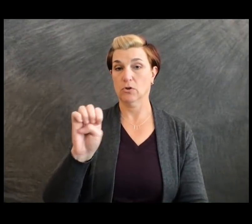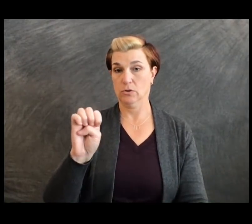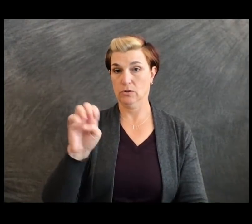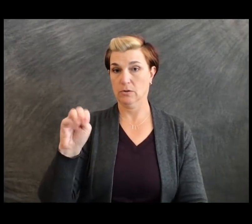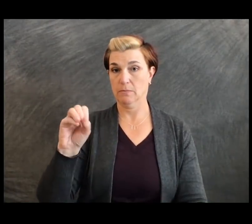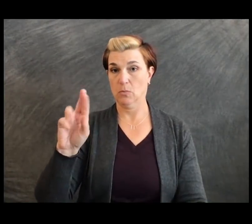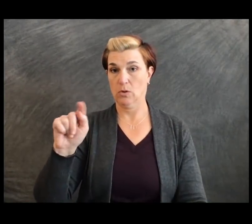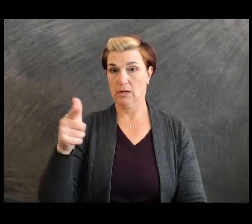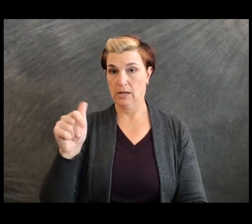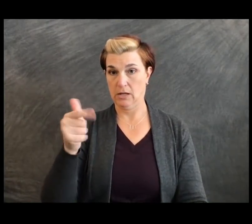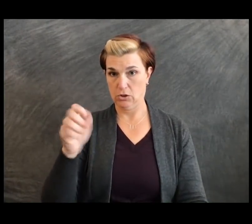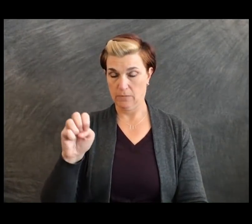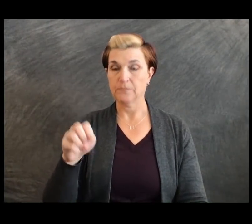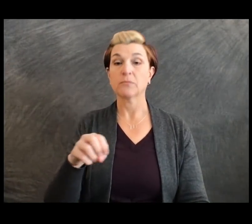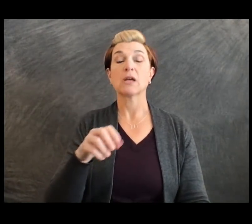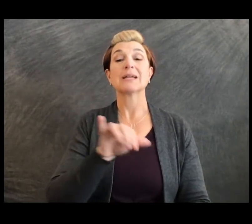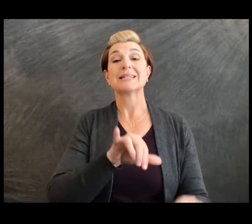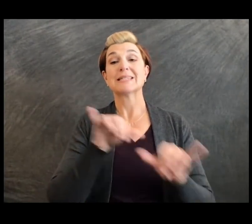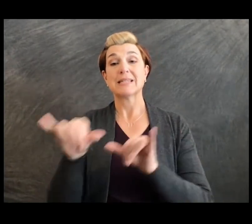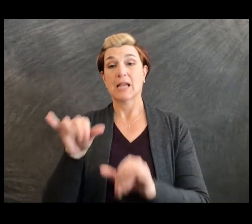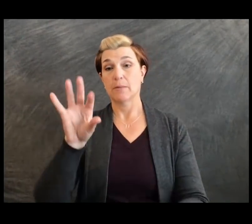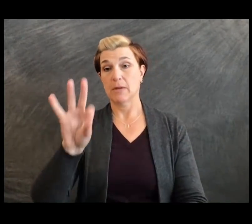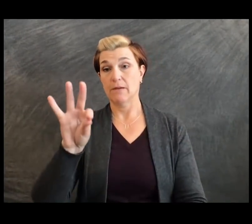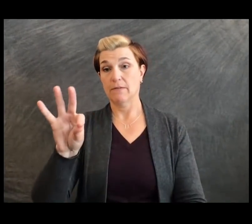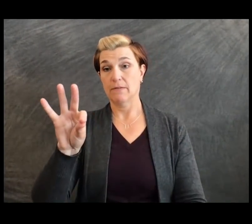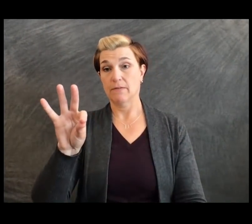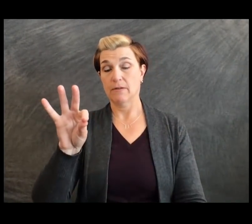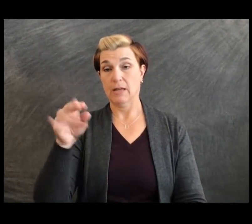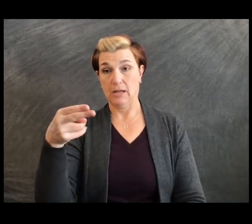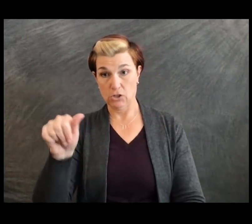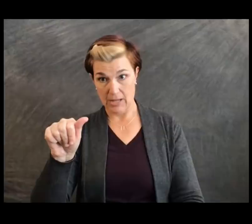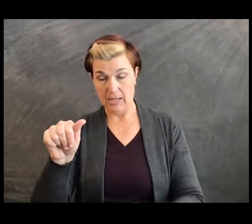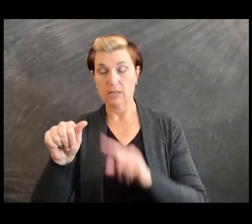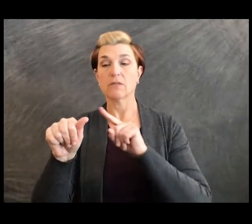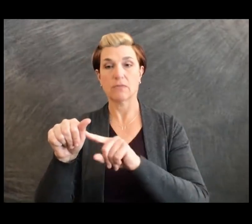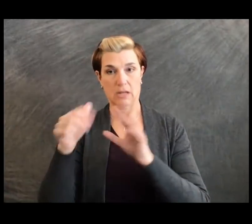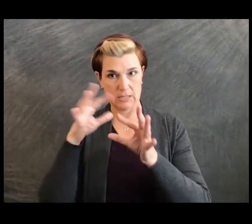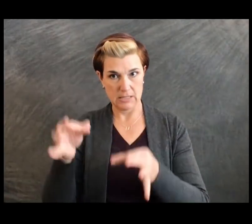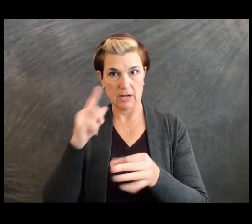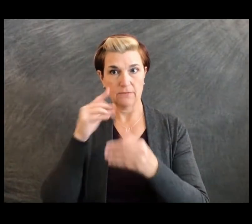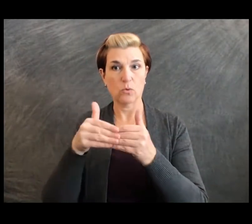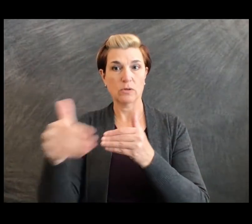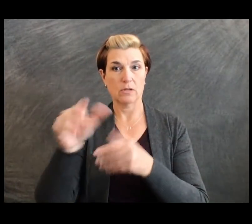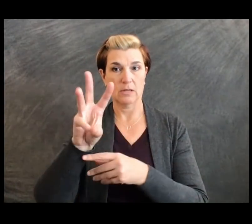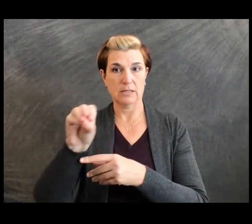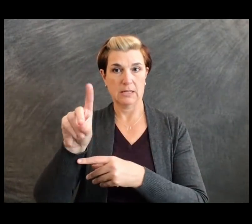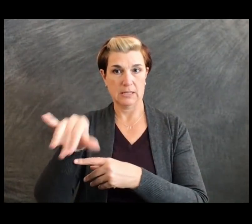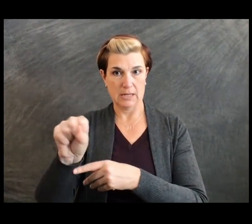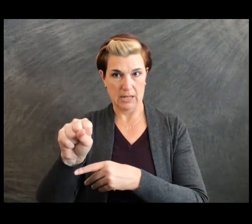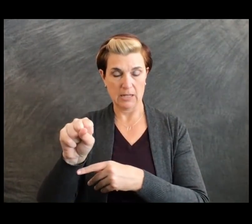do the same thing for 60 days and the CFPB is very happy with all this as well